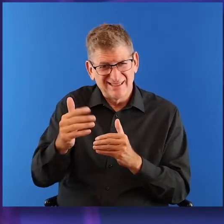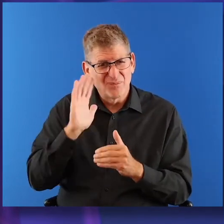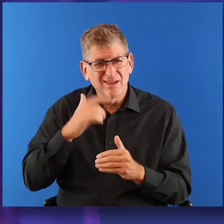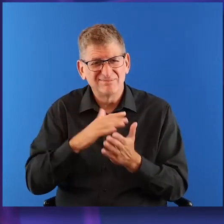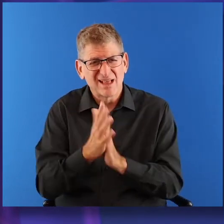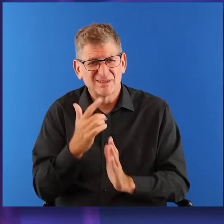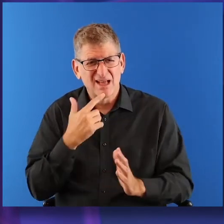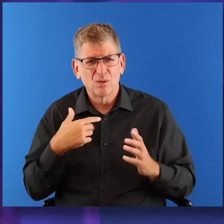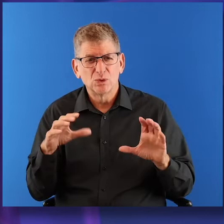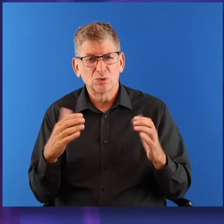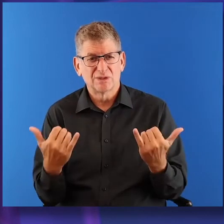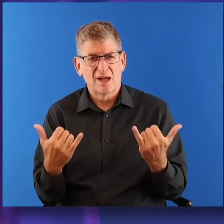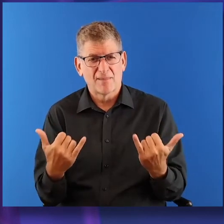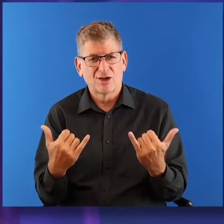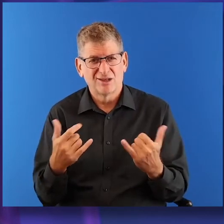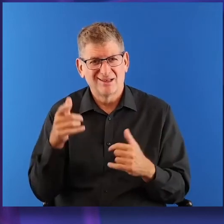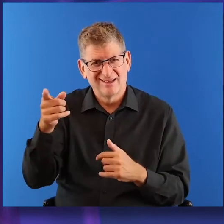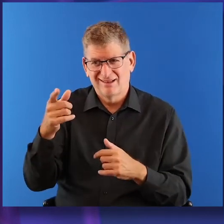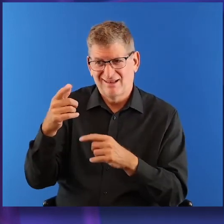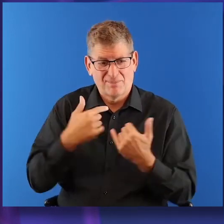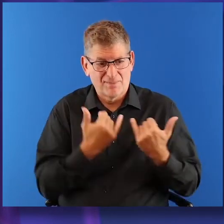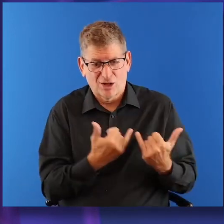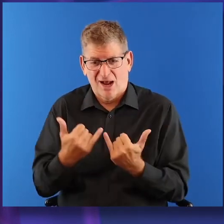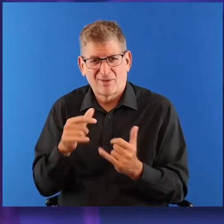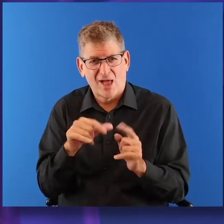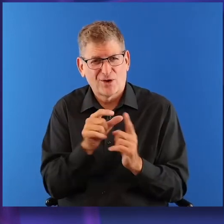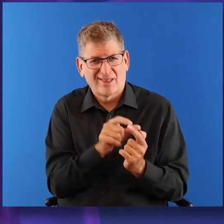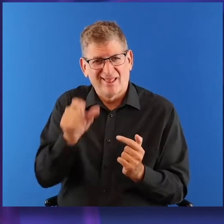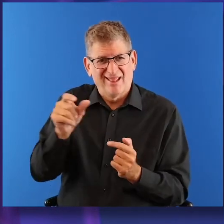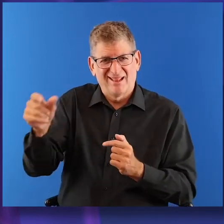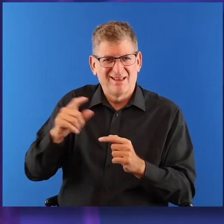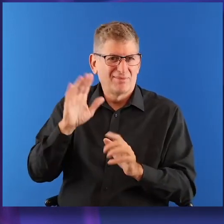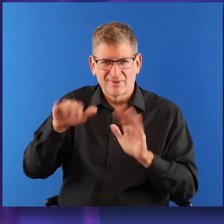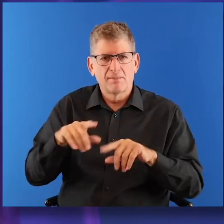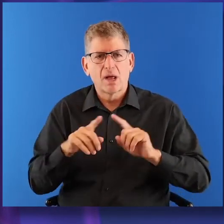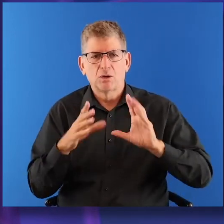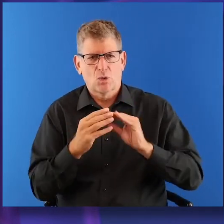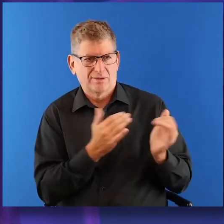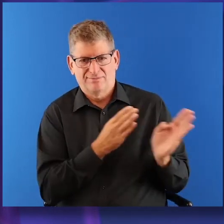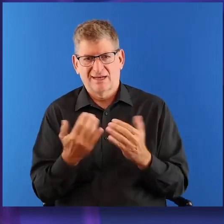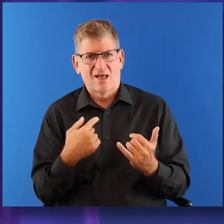but this is the way the story go. The future promises that technology is going to move into